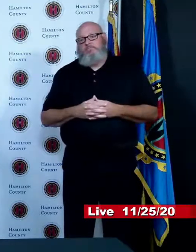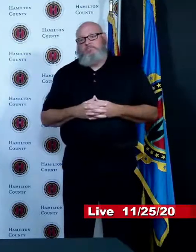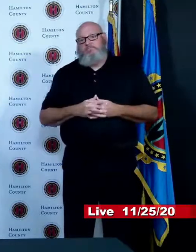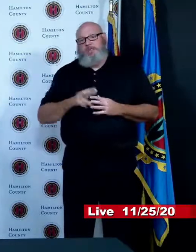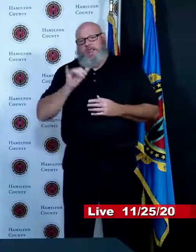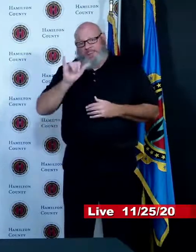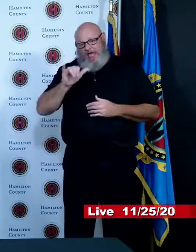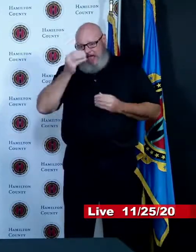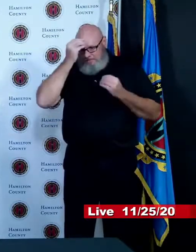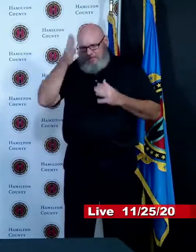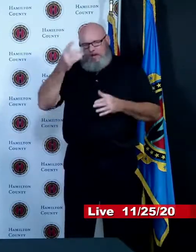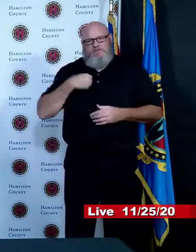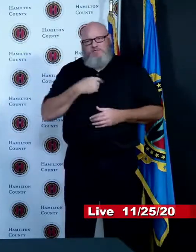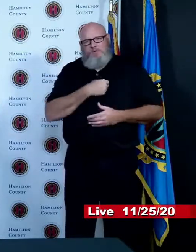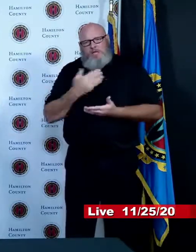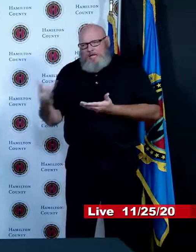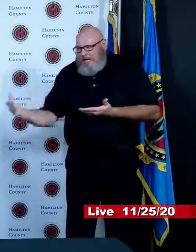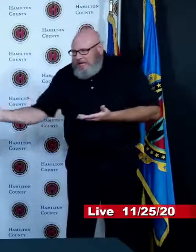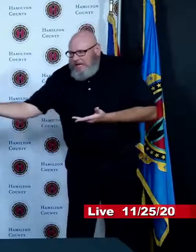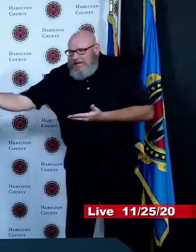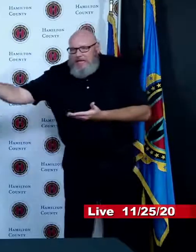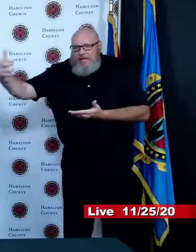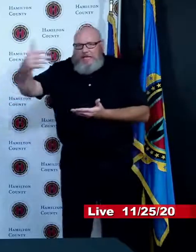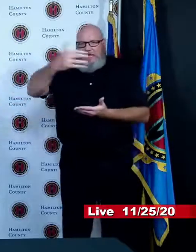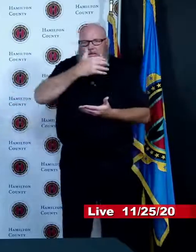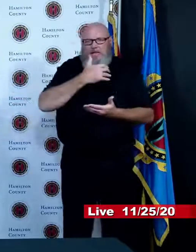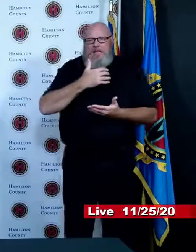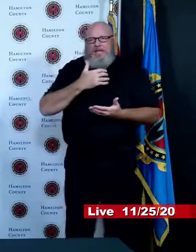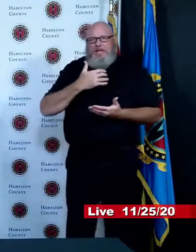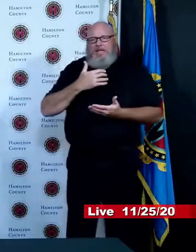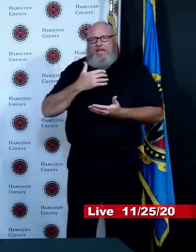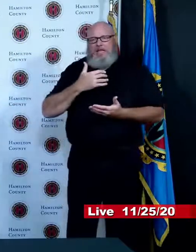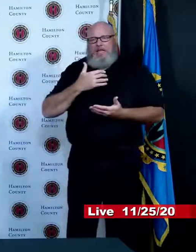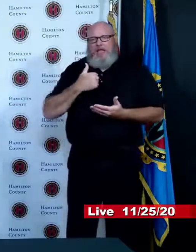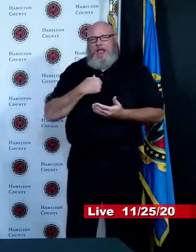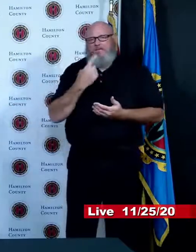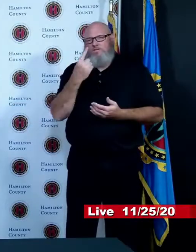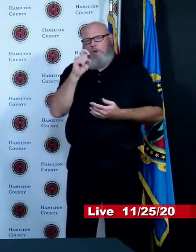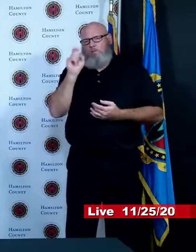minutes per survey if somebody said they attended three or four gatherings we started gathering